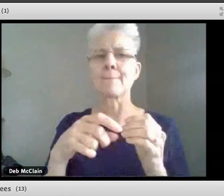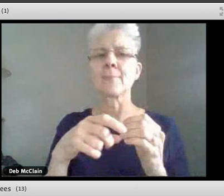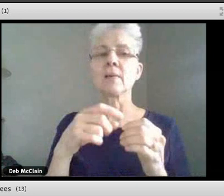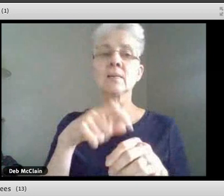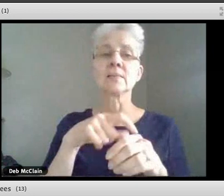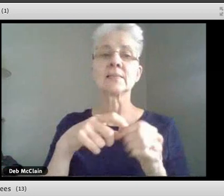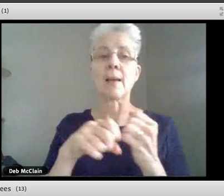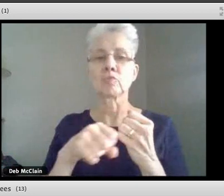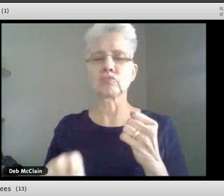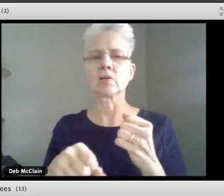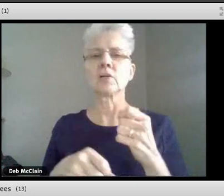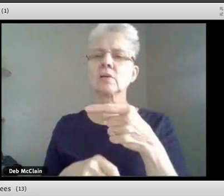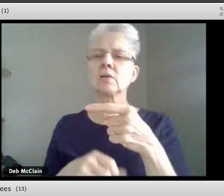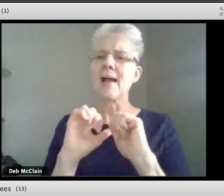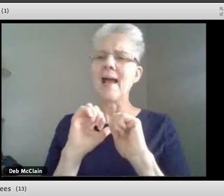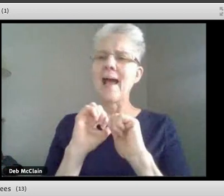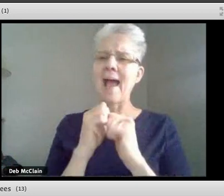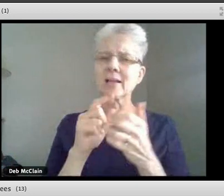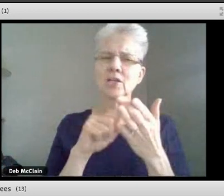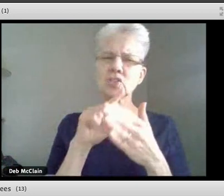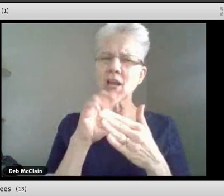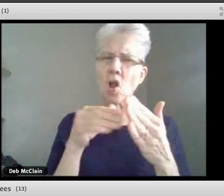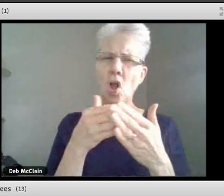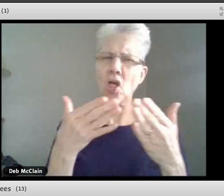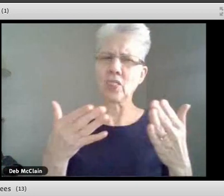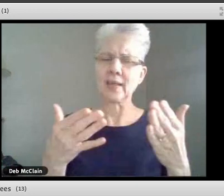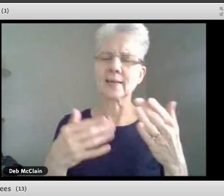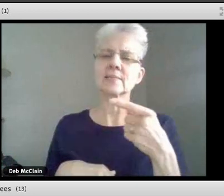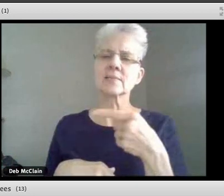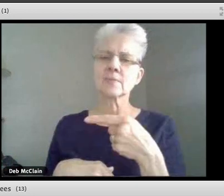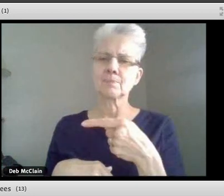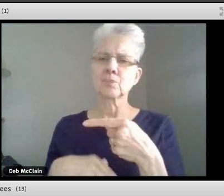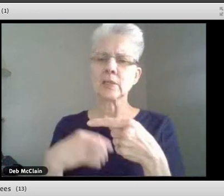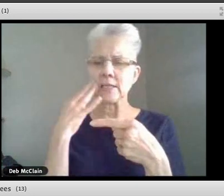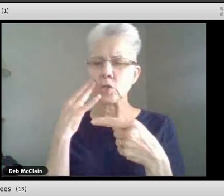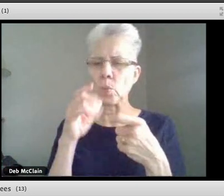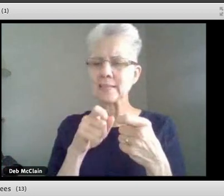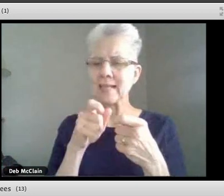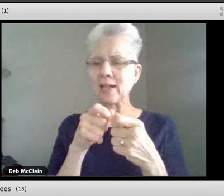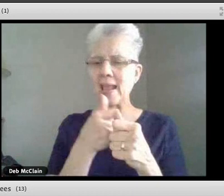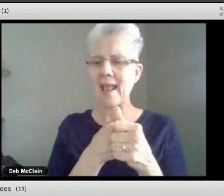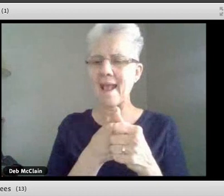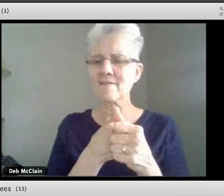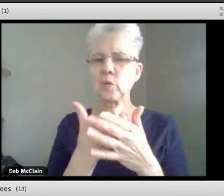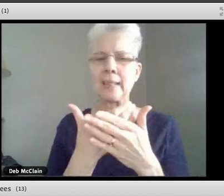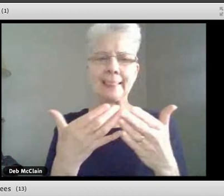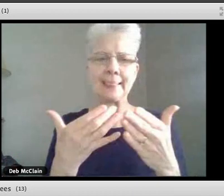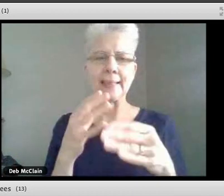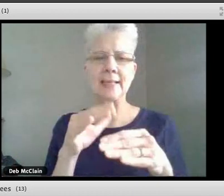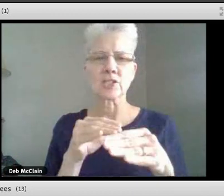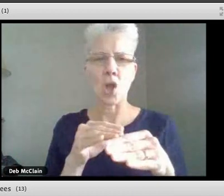and if you don't know exactly every single thing that's on the WCAG 2.0 and 2.1?